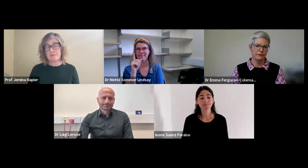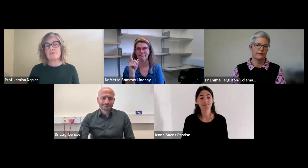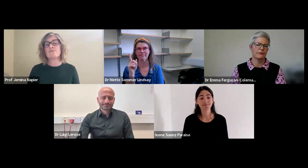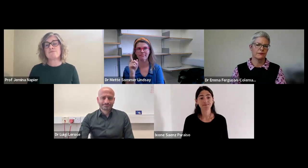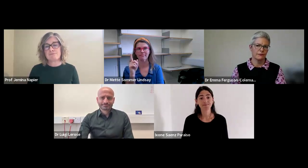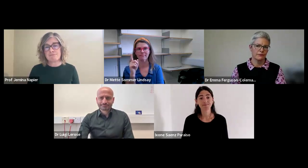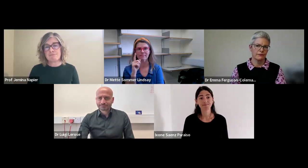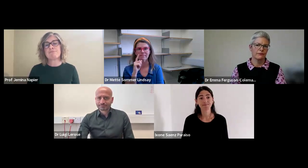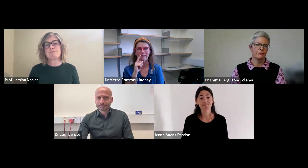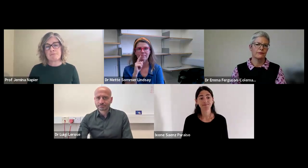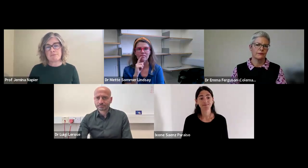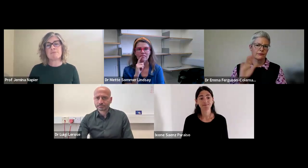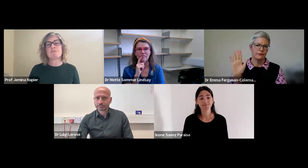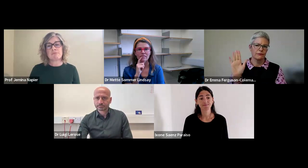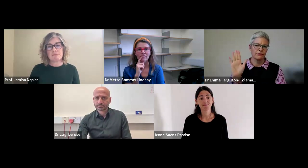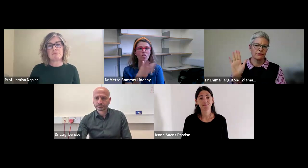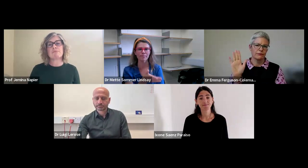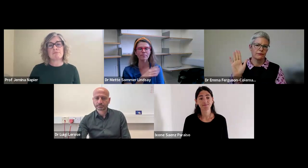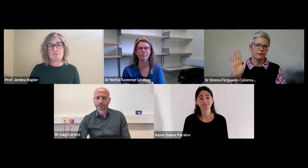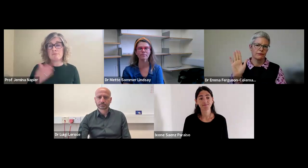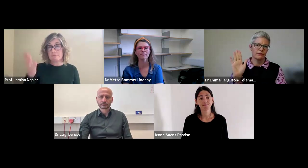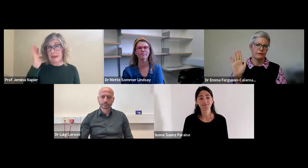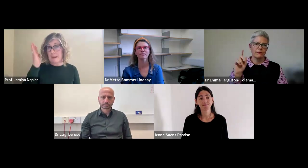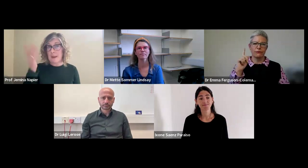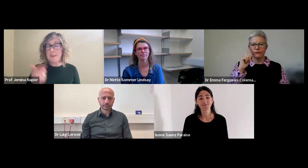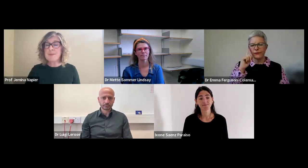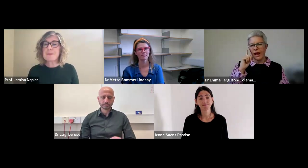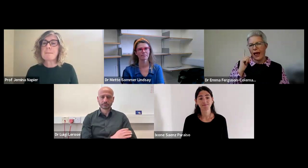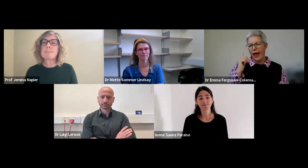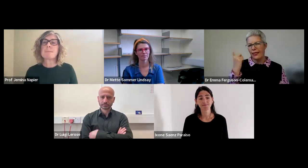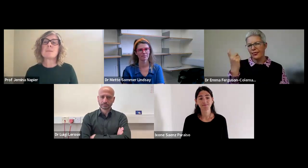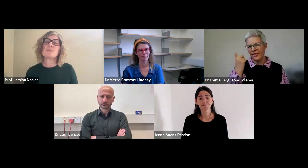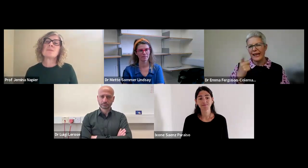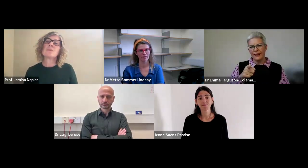to think that that was happening a long time ago but unfortunately it still happens now.